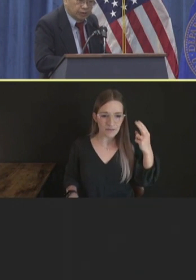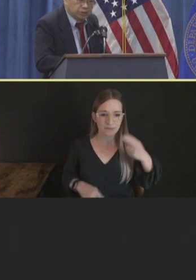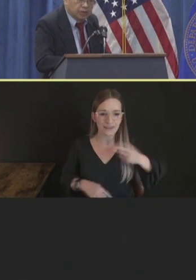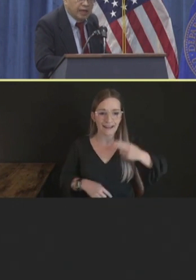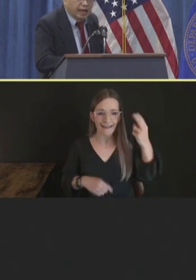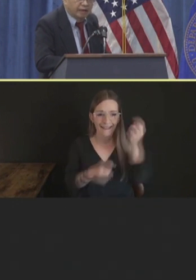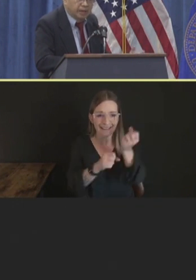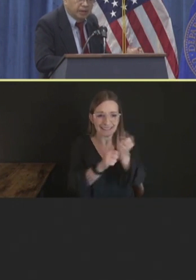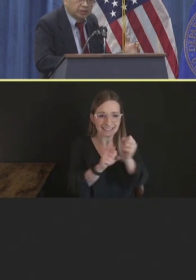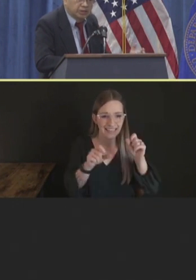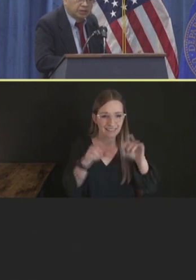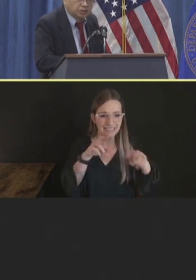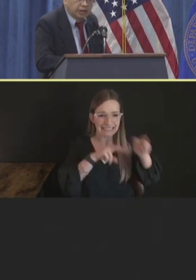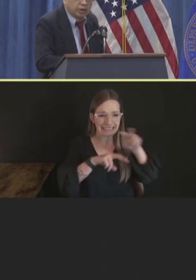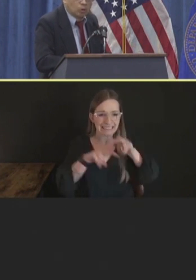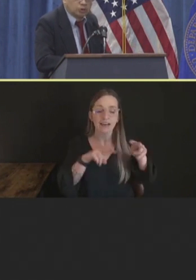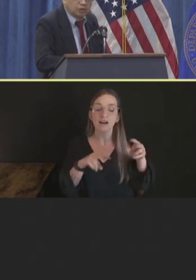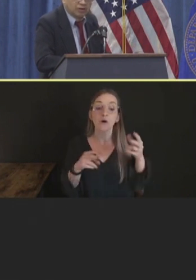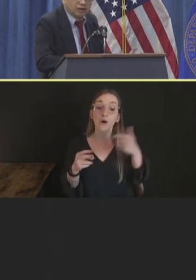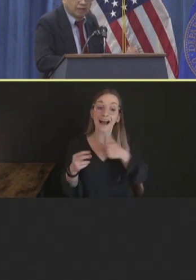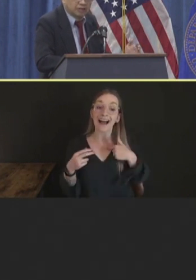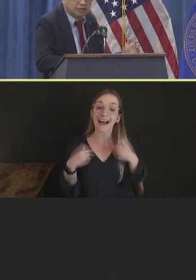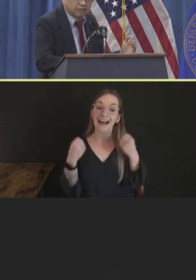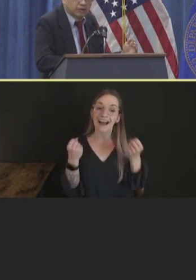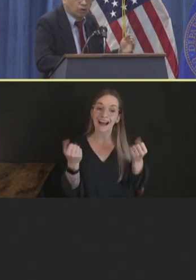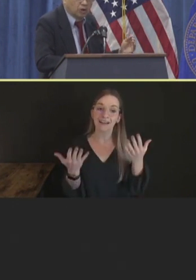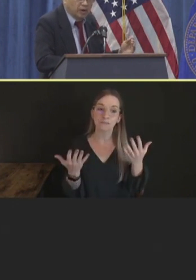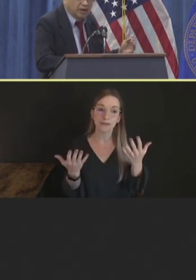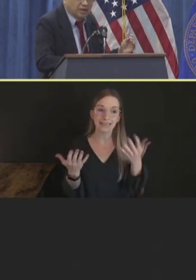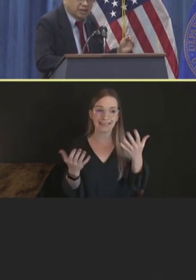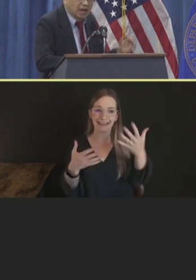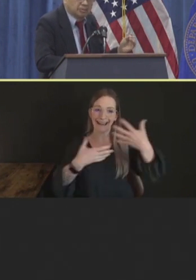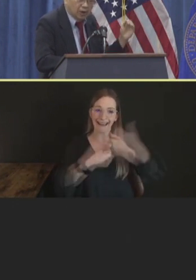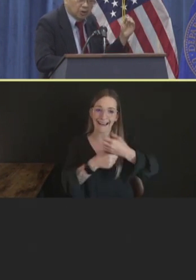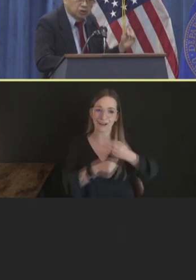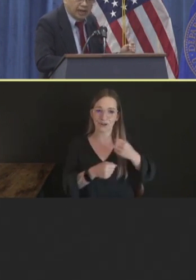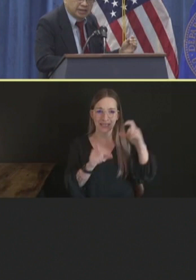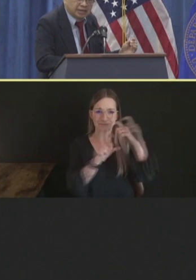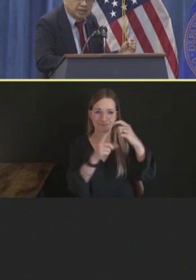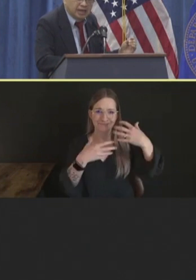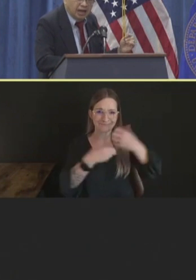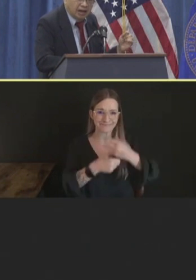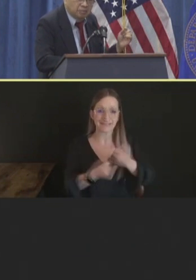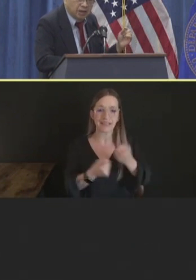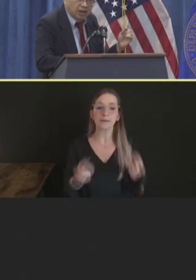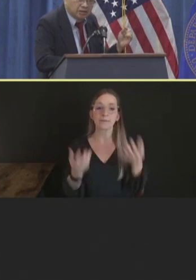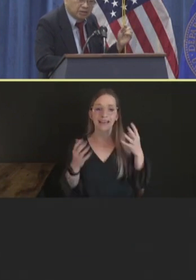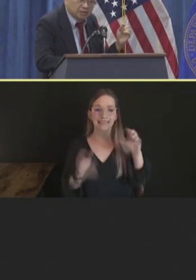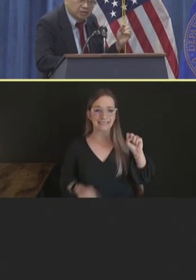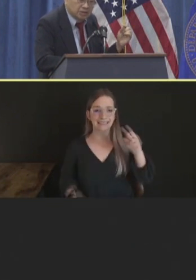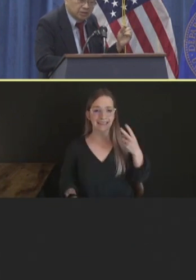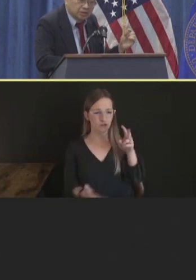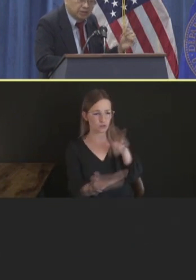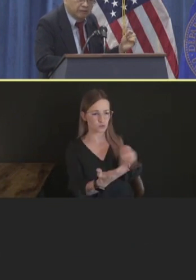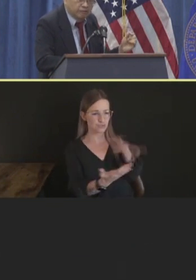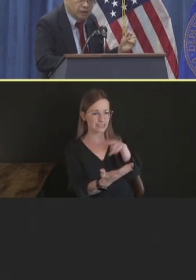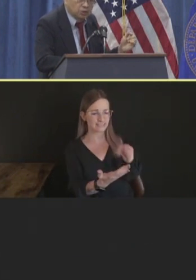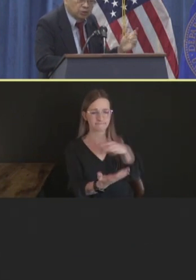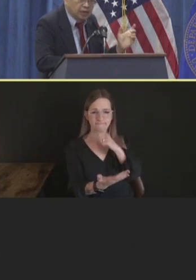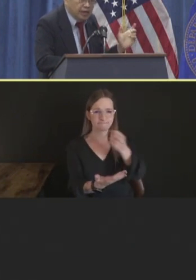And many of the key stakeholders have a -- have a difficult time understanding the key information.